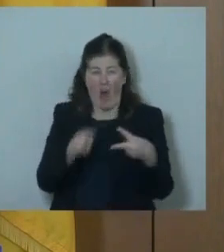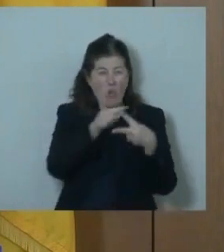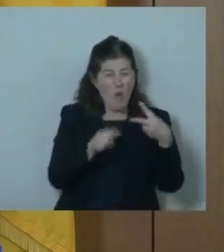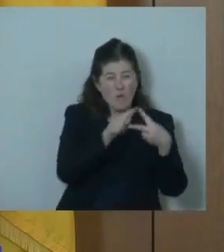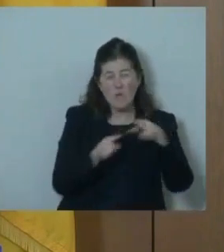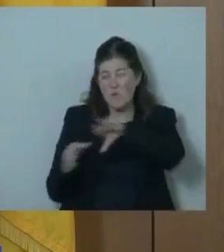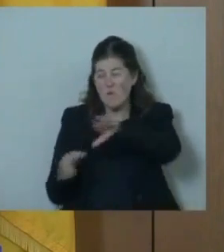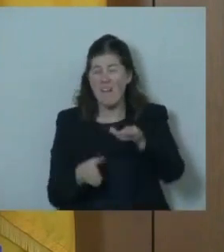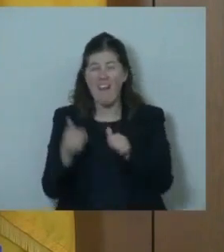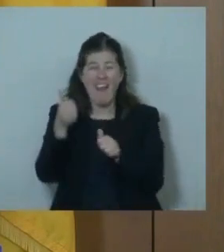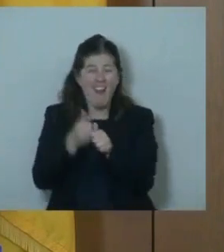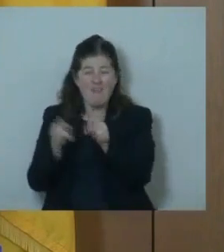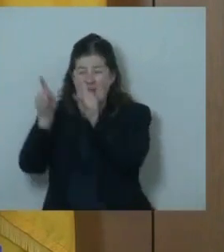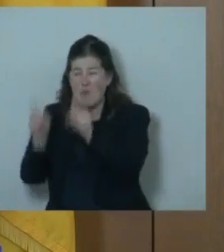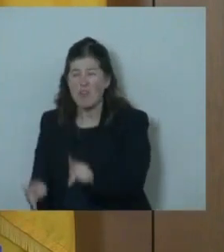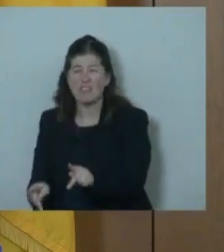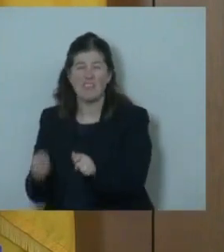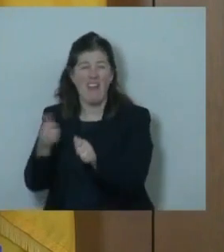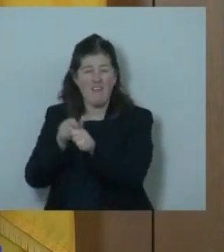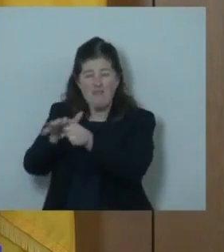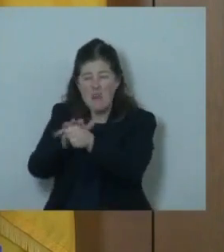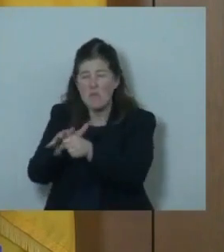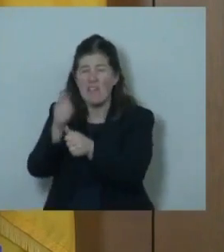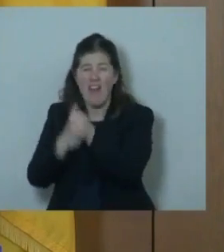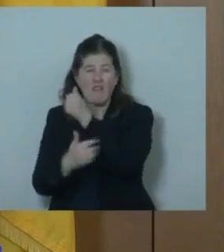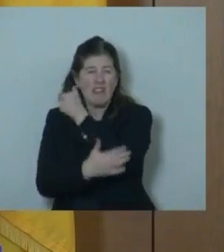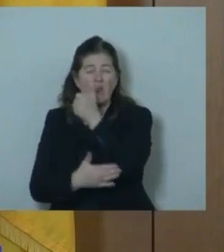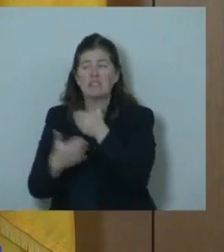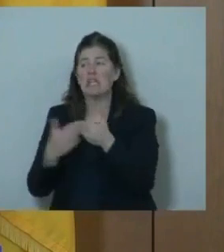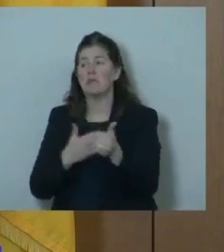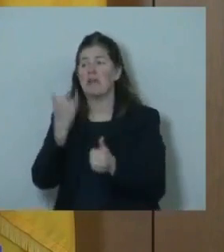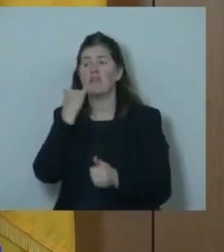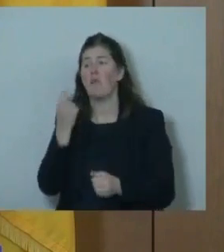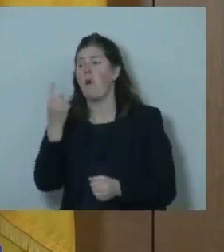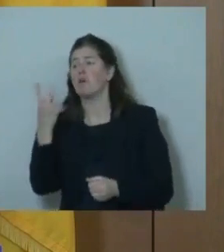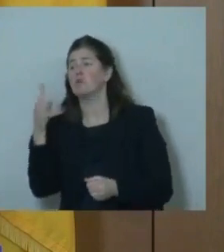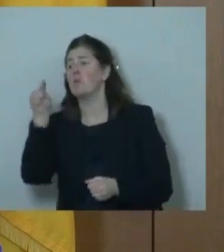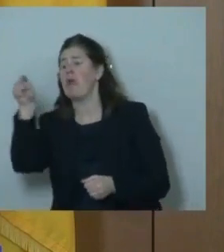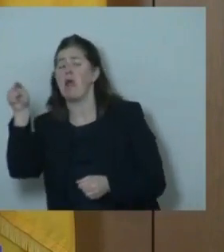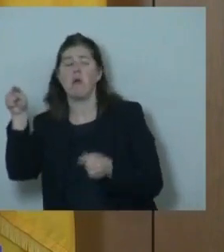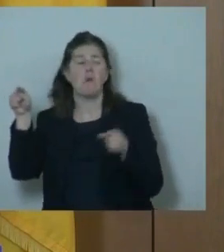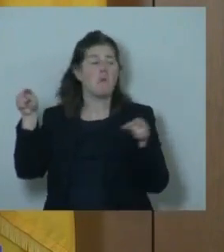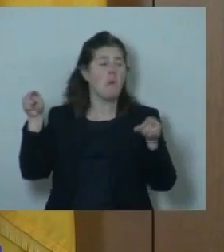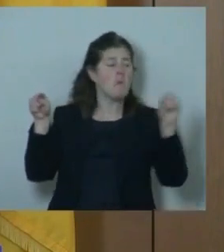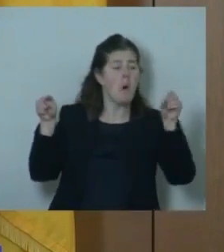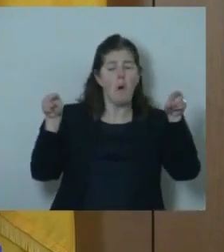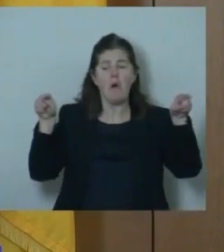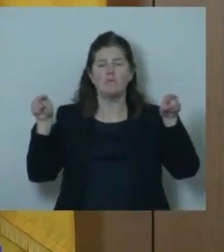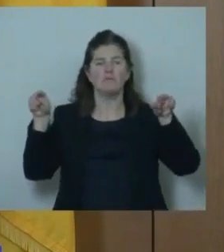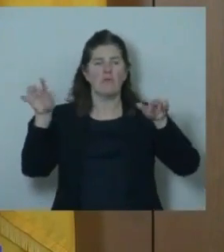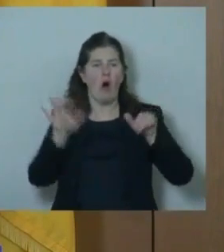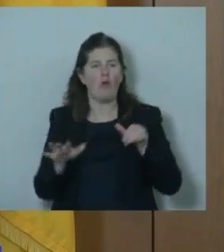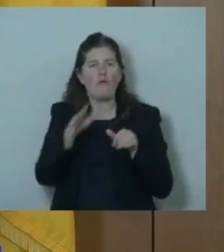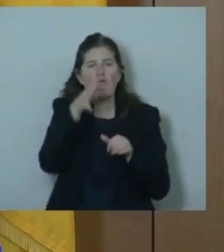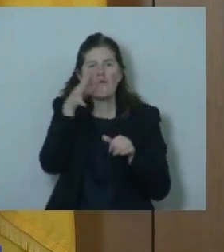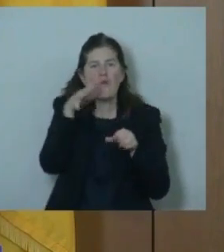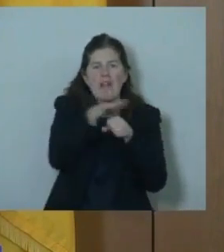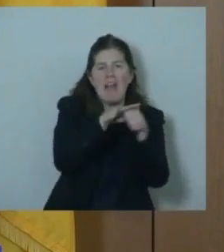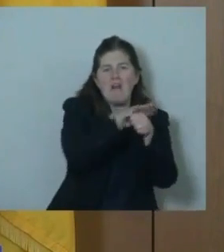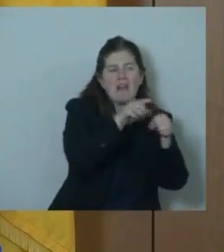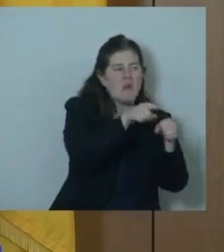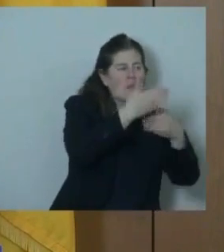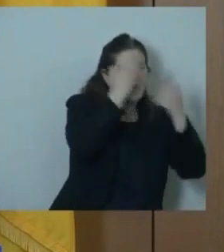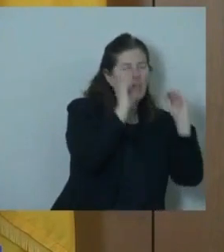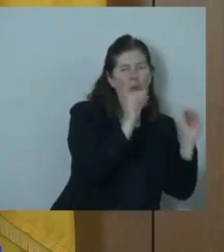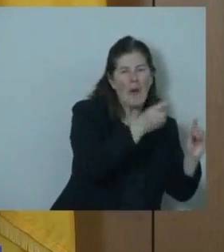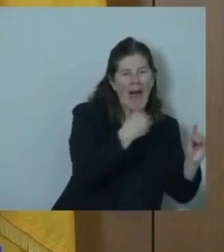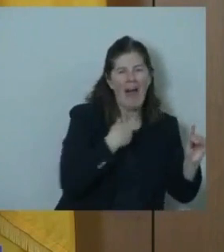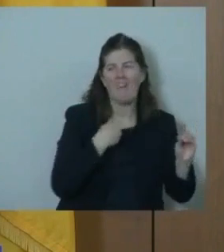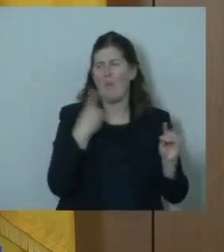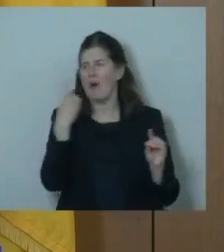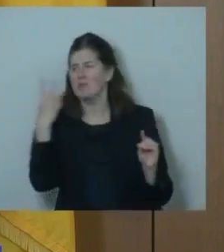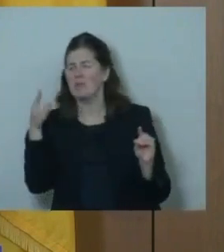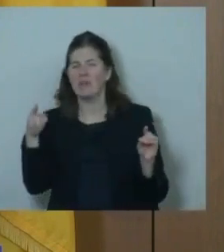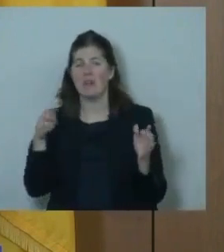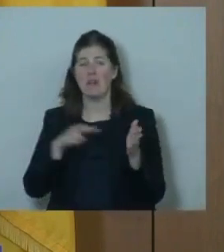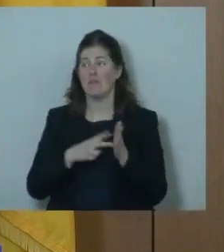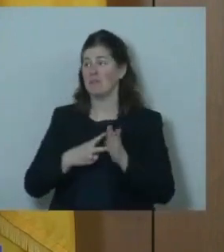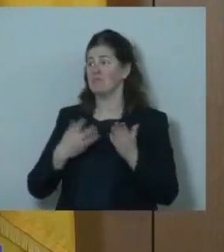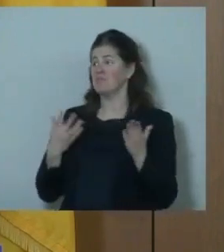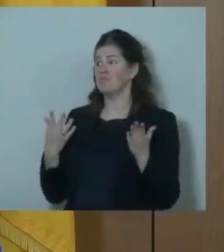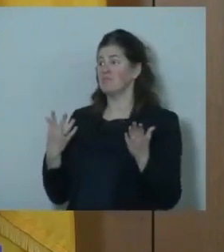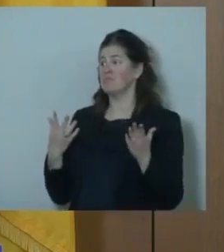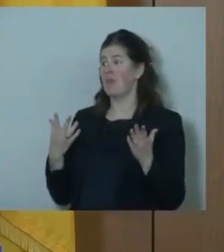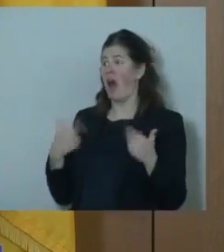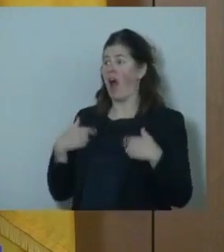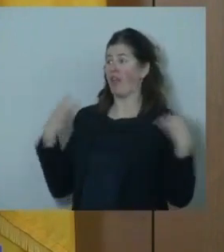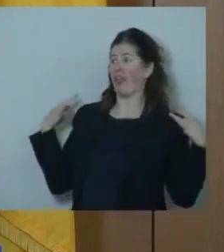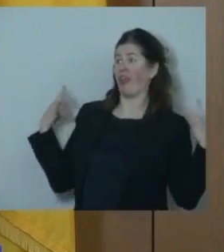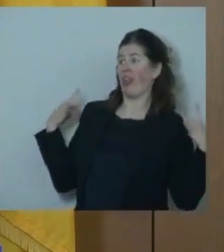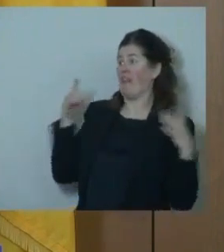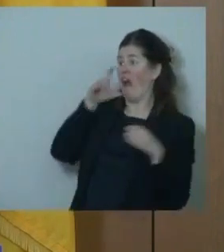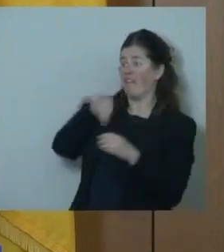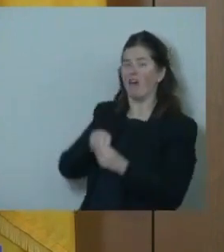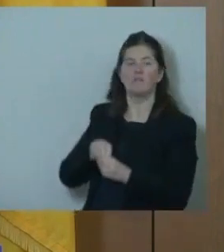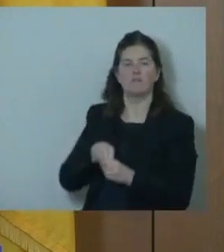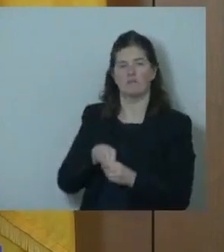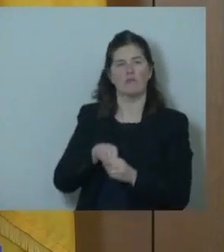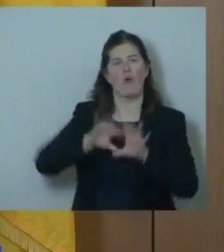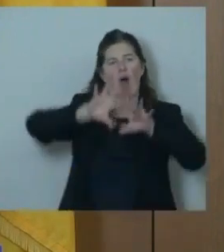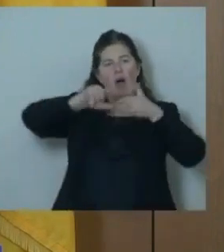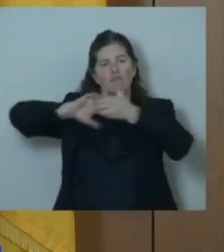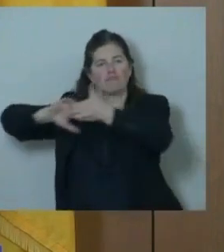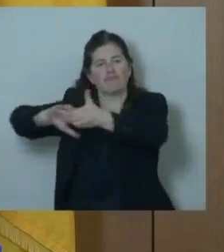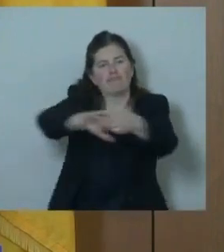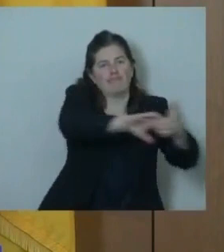WITHOUT THOSE TWO THINGS EVERY MEMBER, EVERY RESIDENT, EVERY REGION, EVERY COUNTY -- WHETHER YOU HAVE A COUPLE OF CASES WERE NO CASES IDENTIFIED IN A RURAL COUNTY OR IN A REGION OF THE